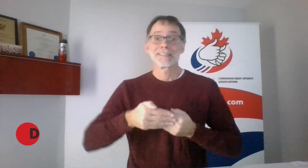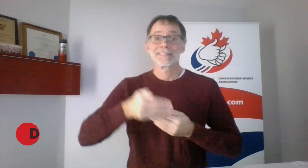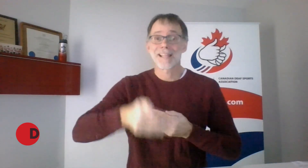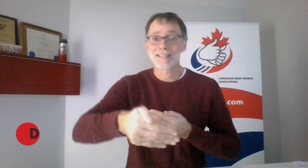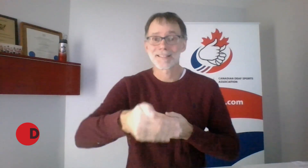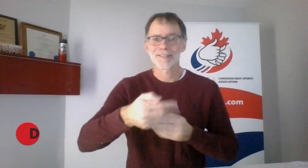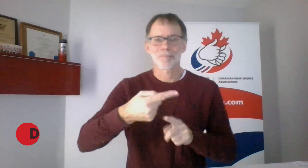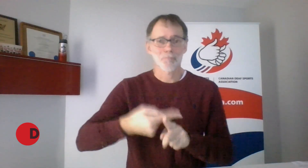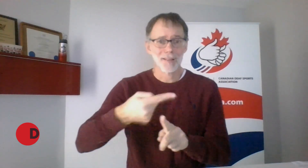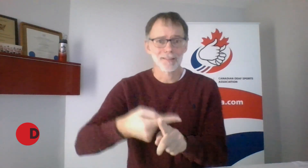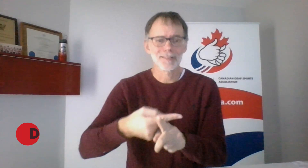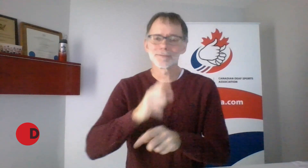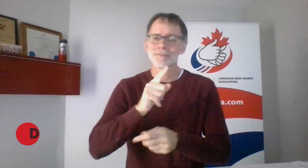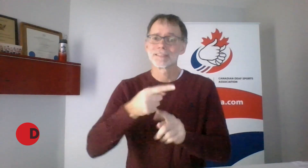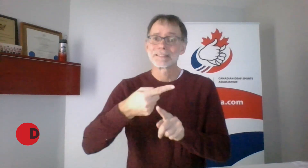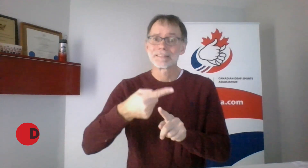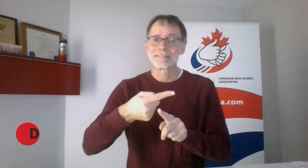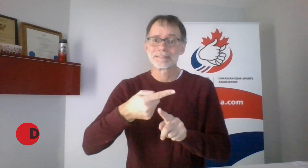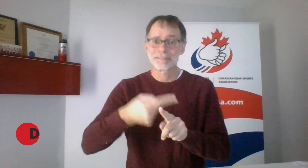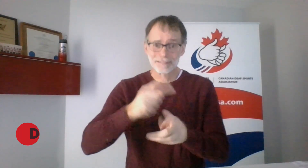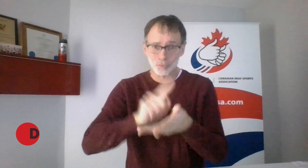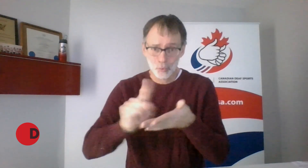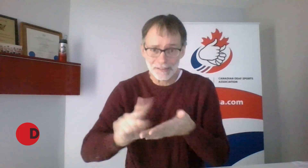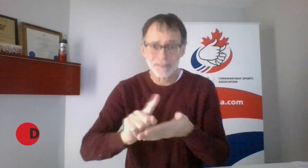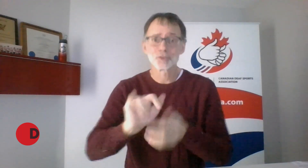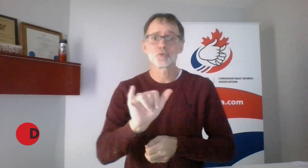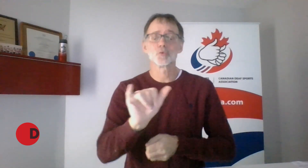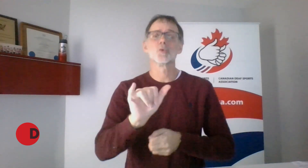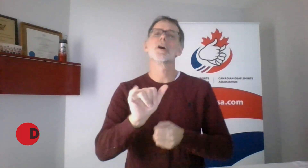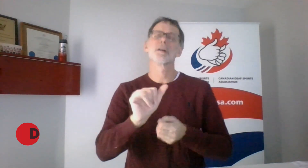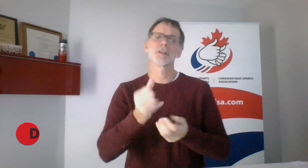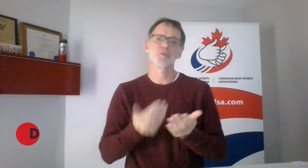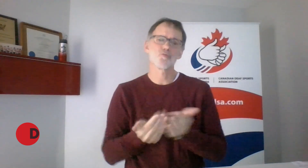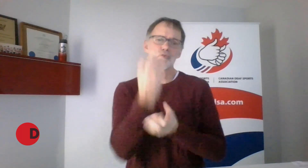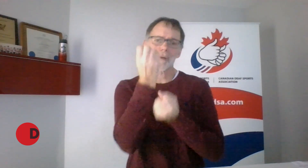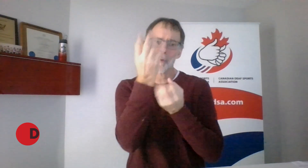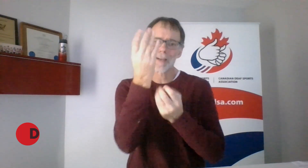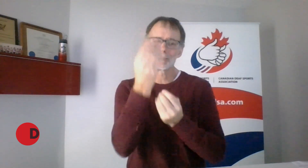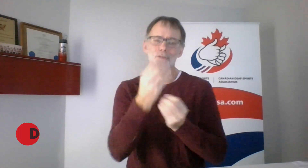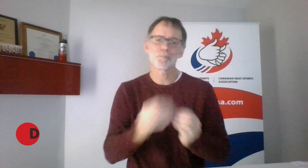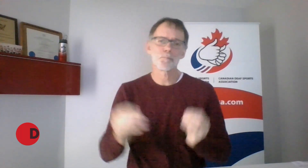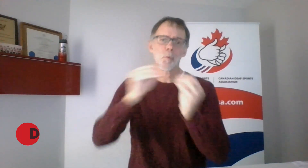The next months - and weeks too - more information on health and